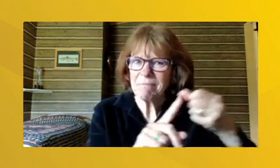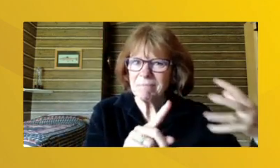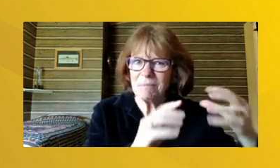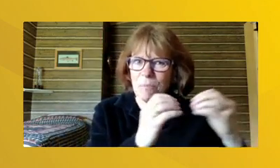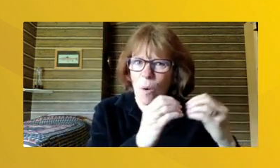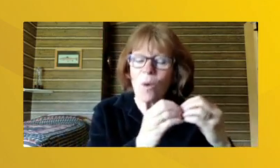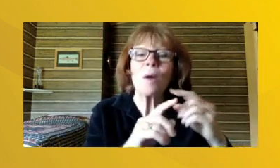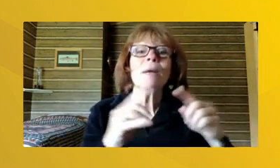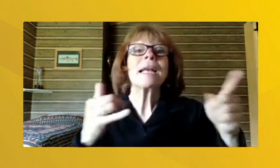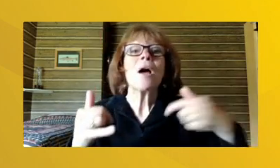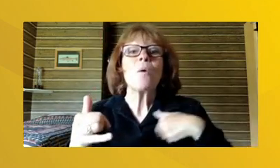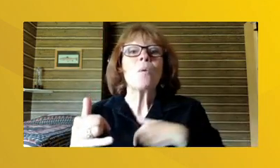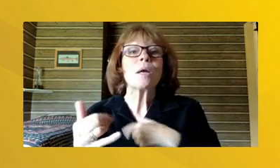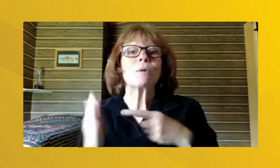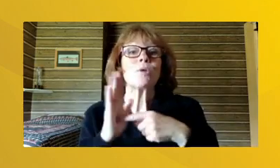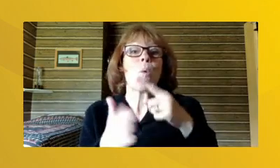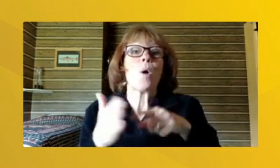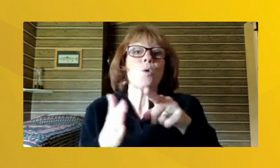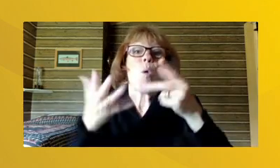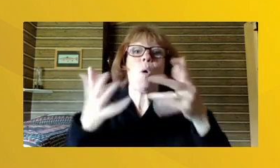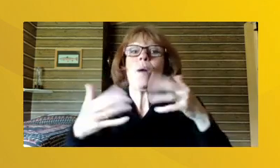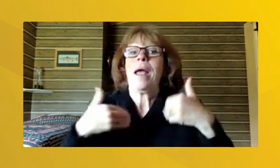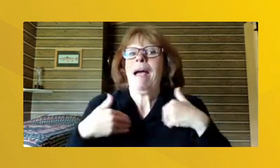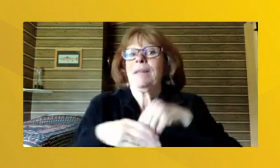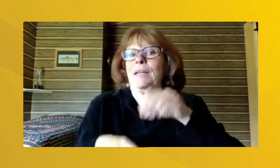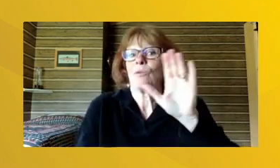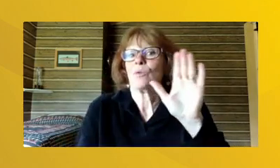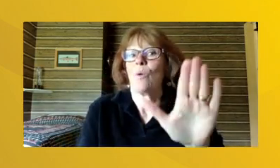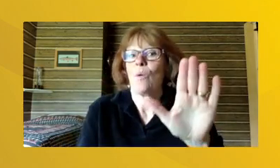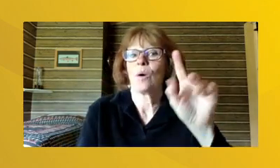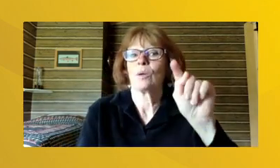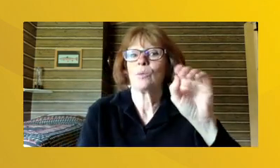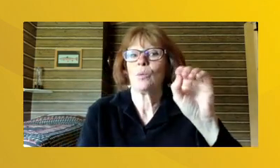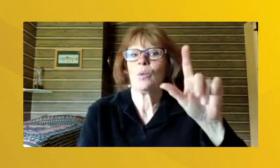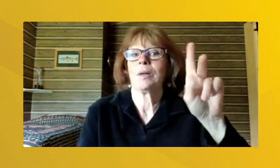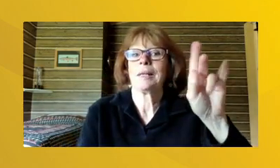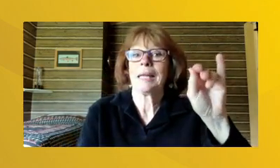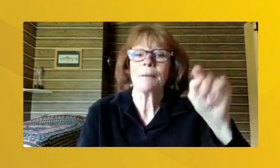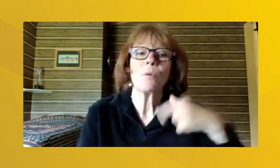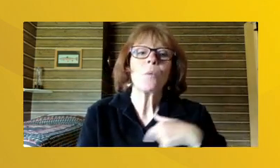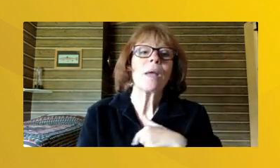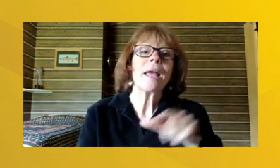your toolkit. So we've got six recorded field trips to the National Zoo.